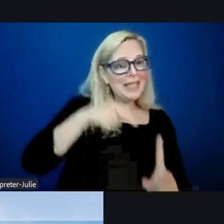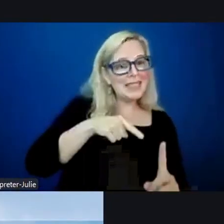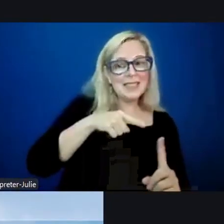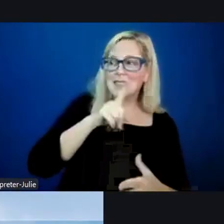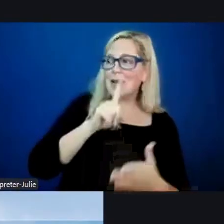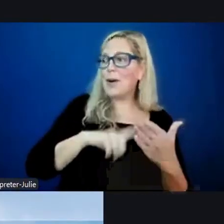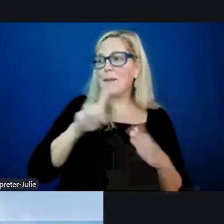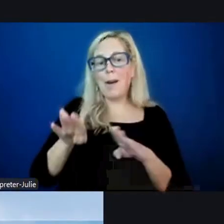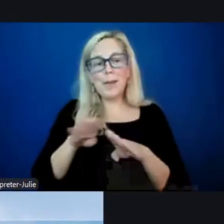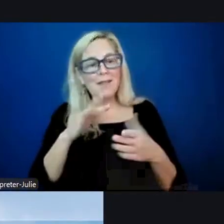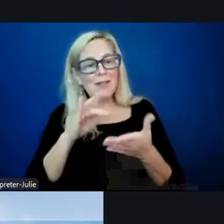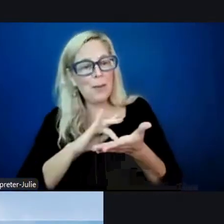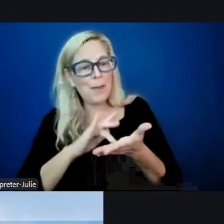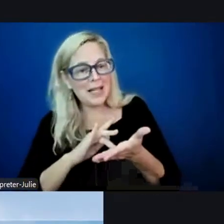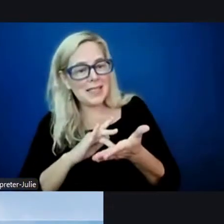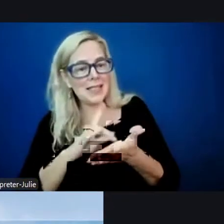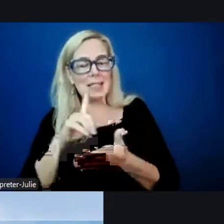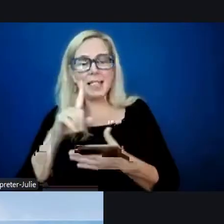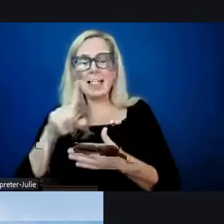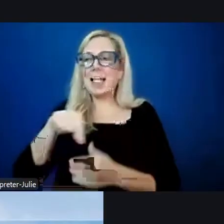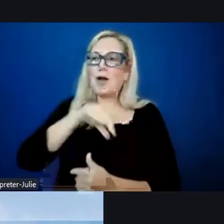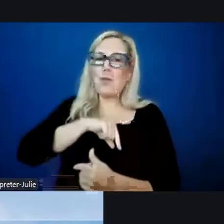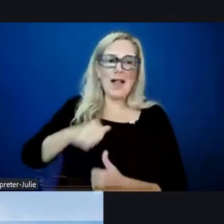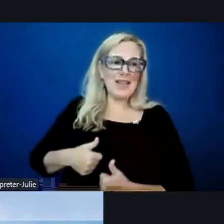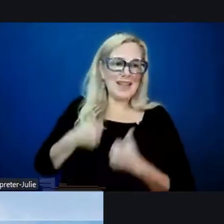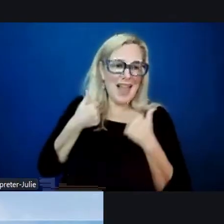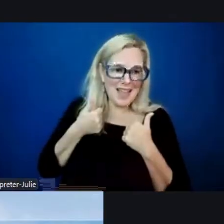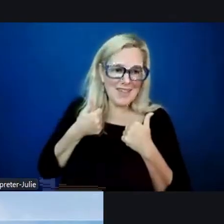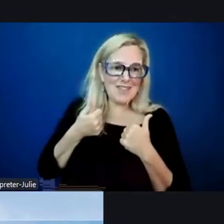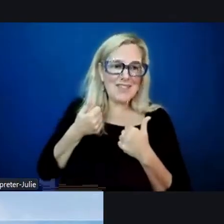And the thing that we see a lot also in diabetes and of course in disability,